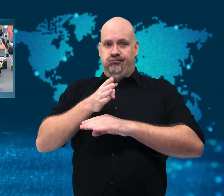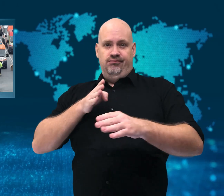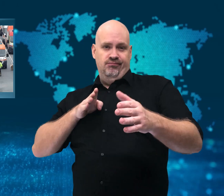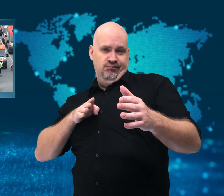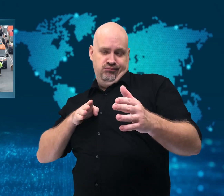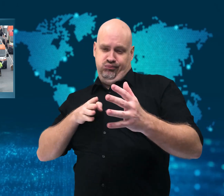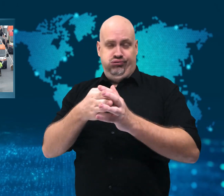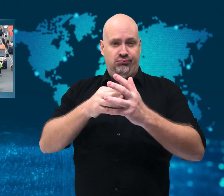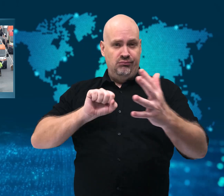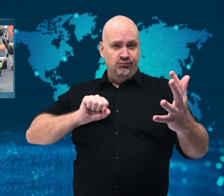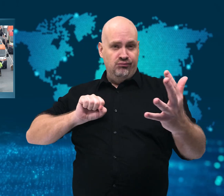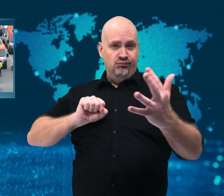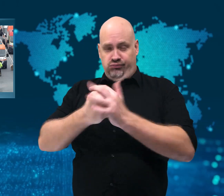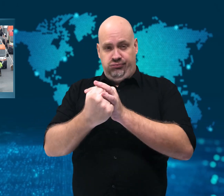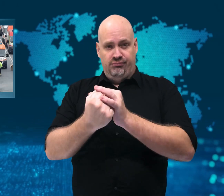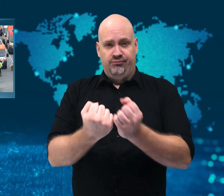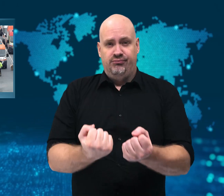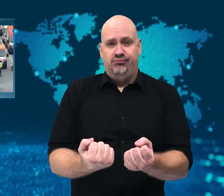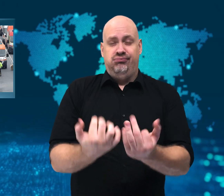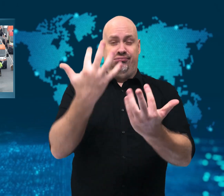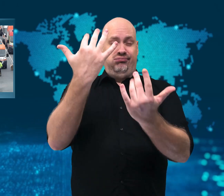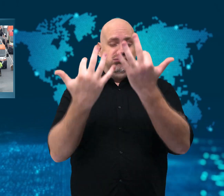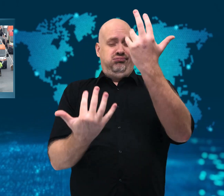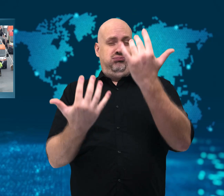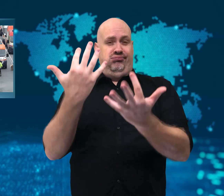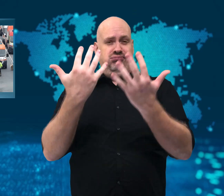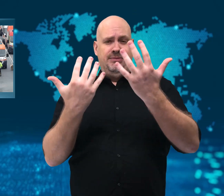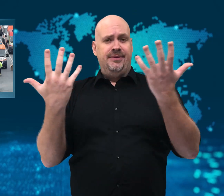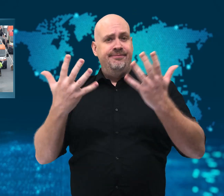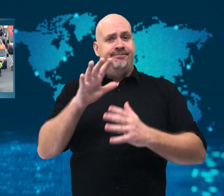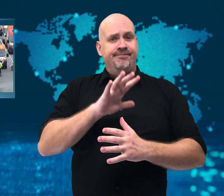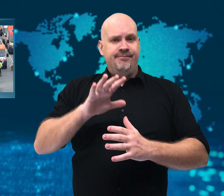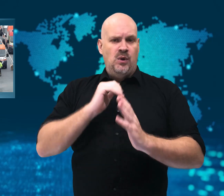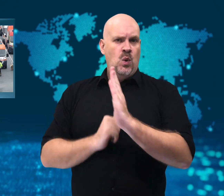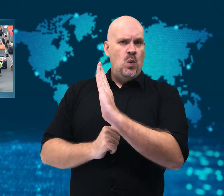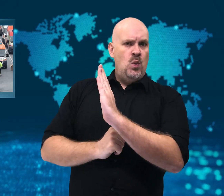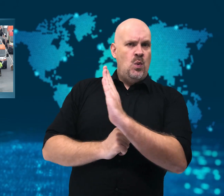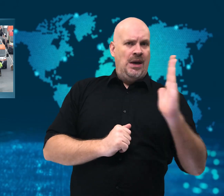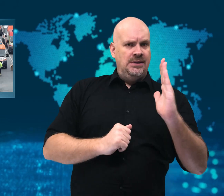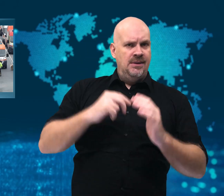The four buses were carrying passengers back home to